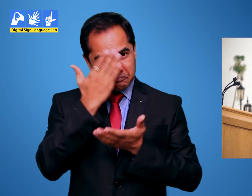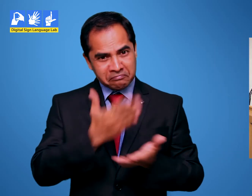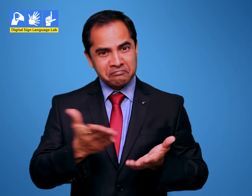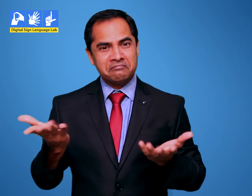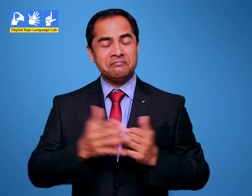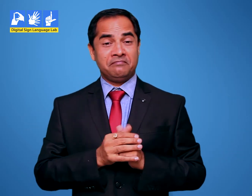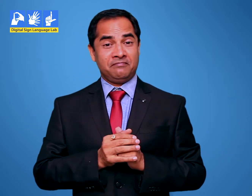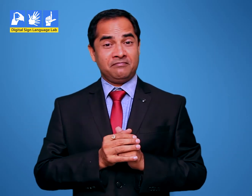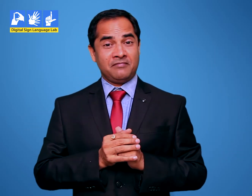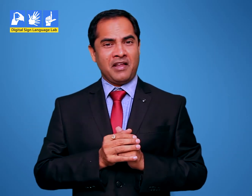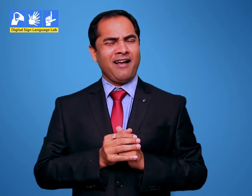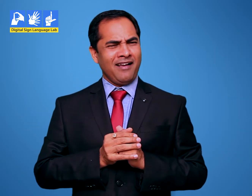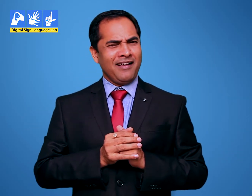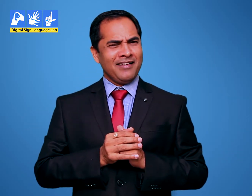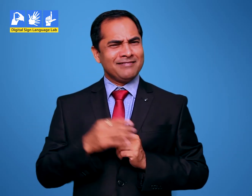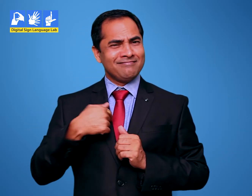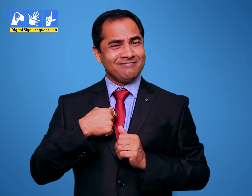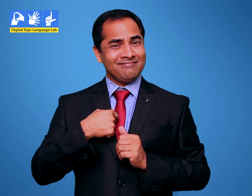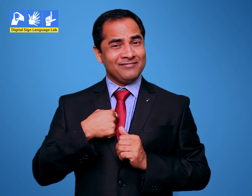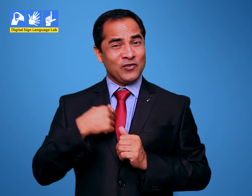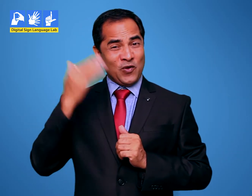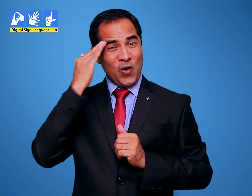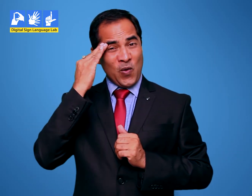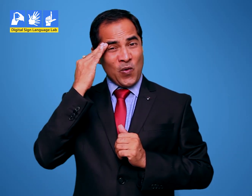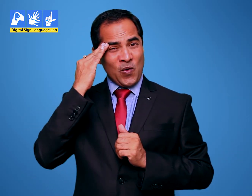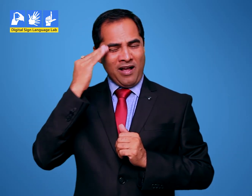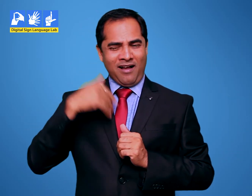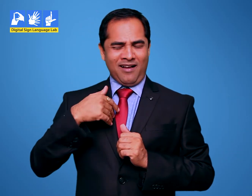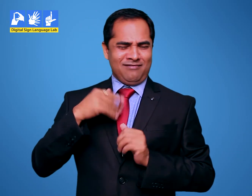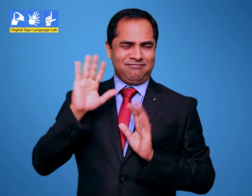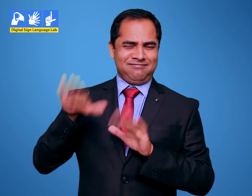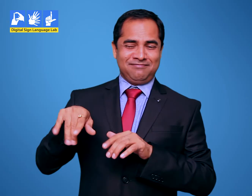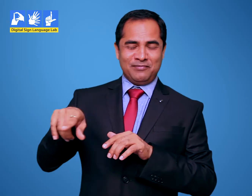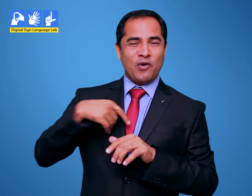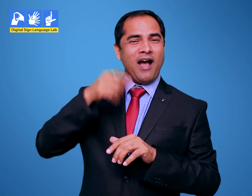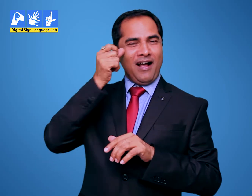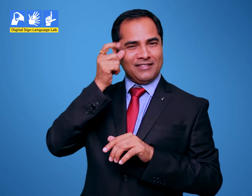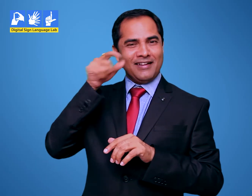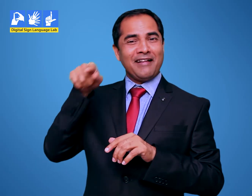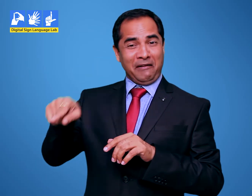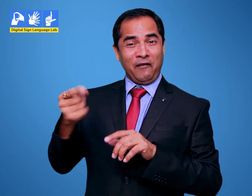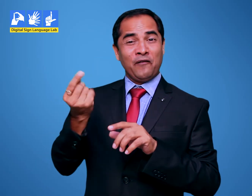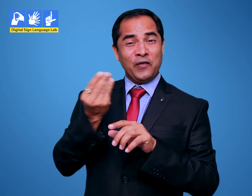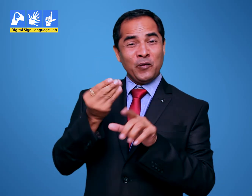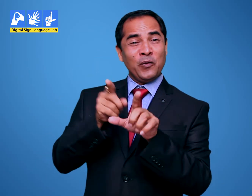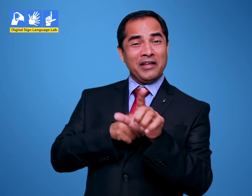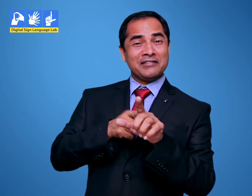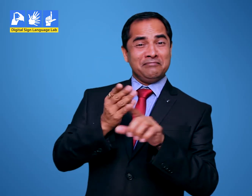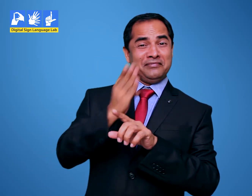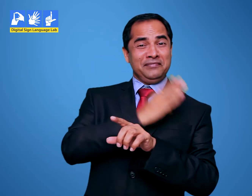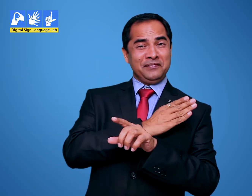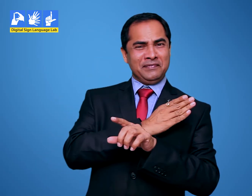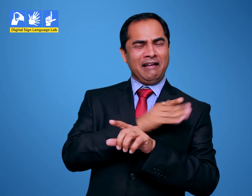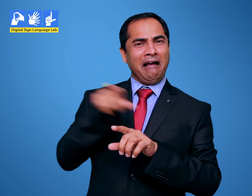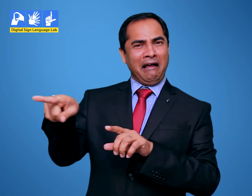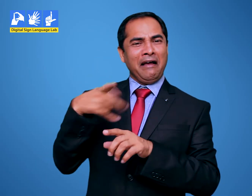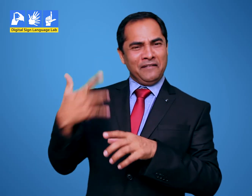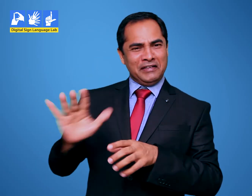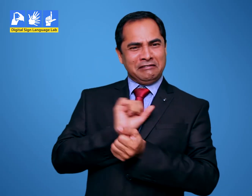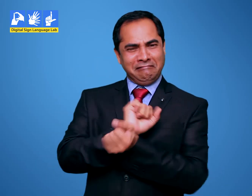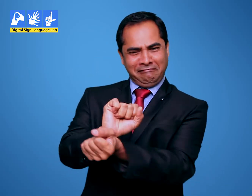I was not unmindful of the fact that not so many years before they would not have